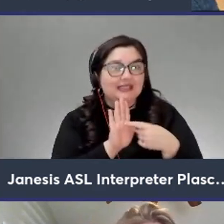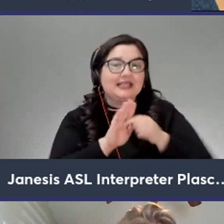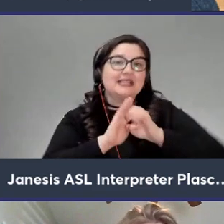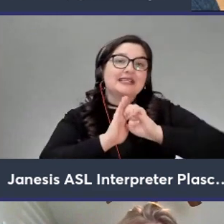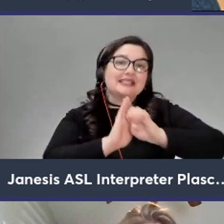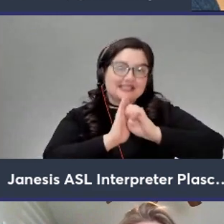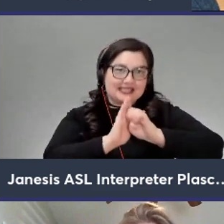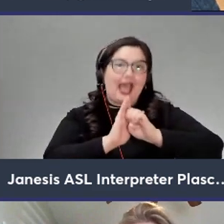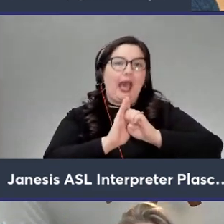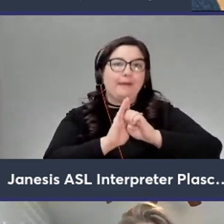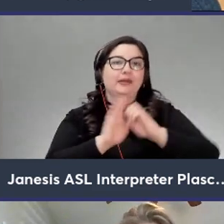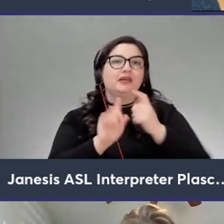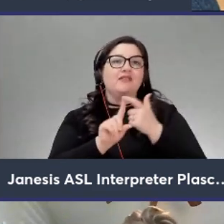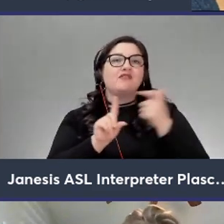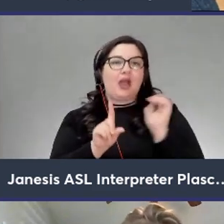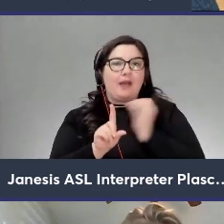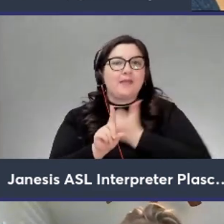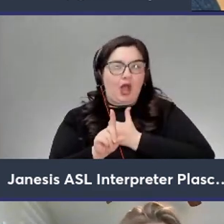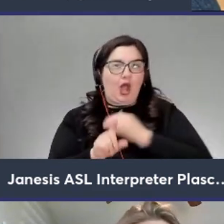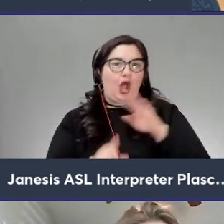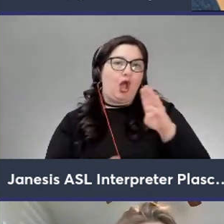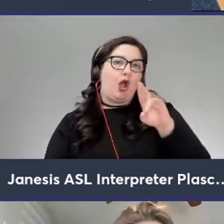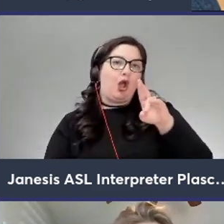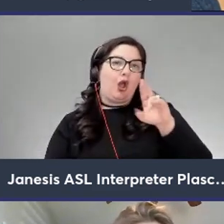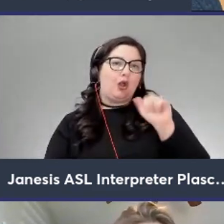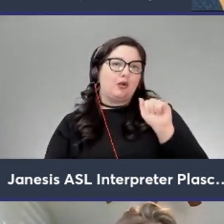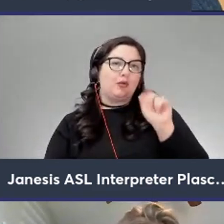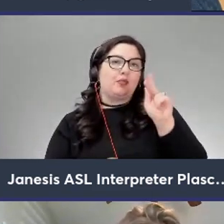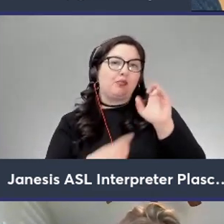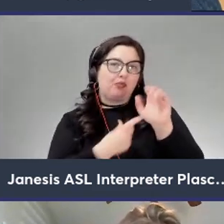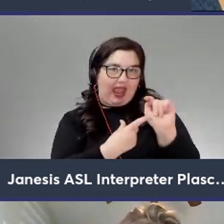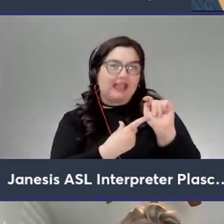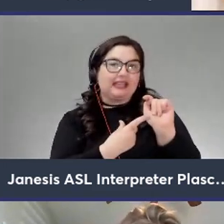from our Braket examples, which you can find on GitHub,